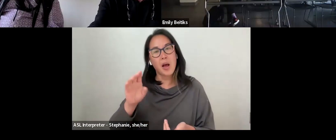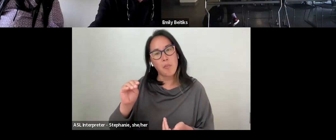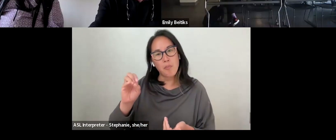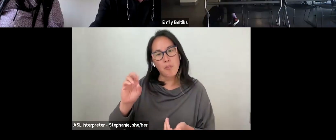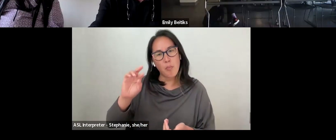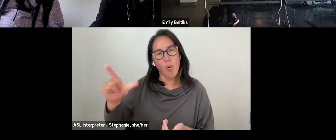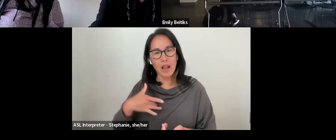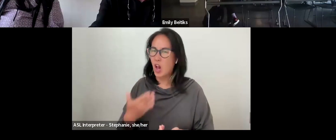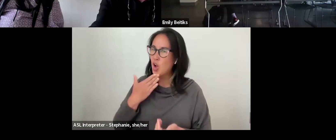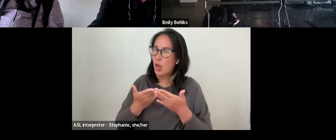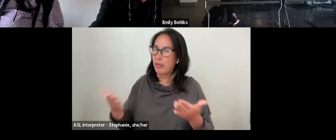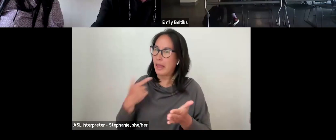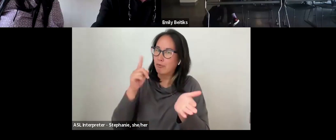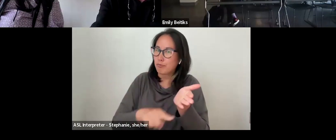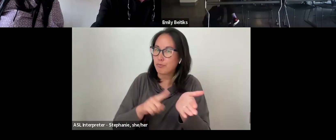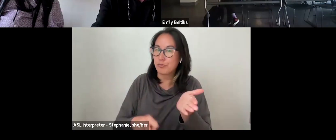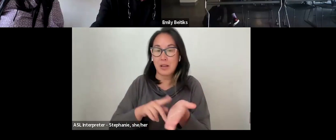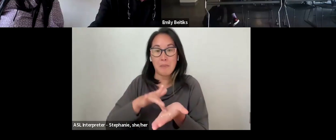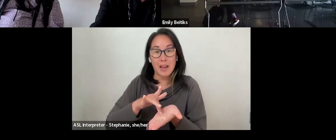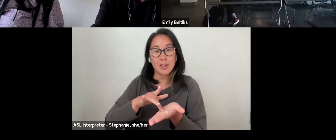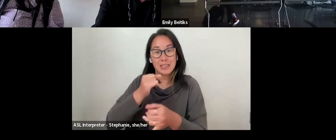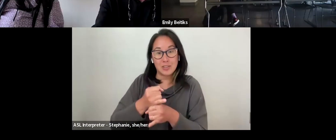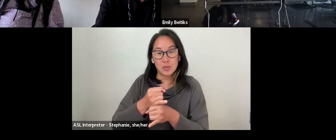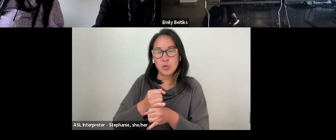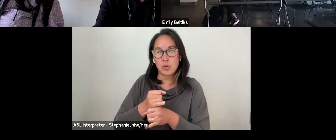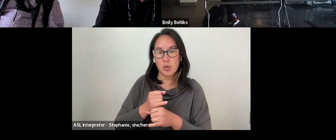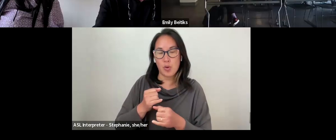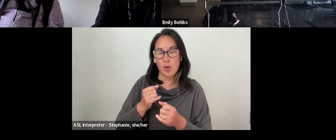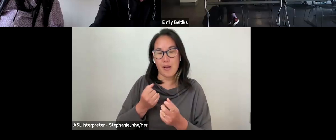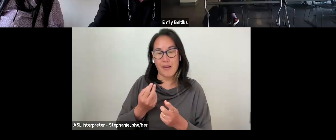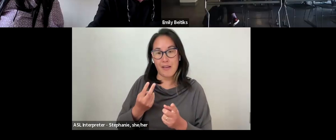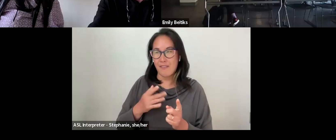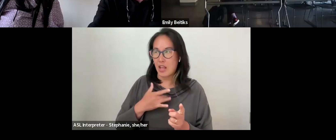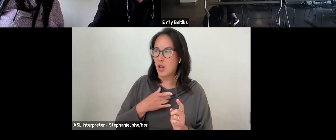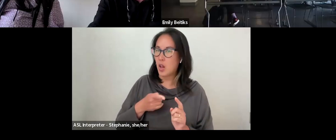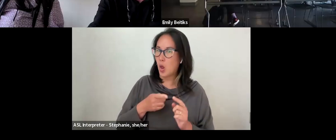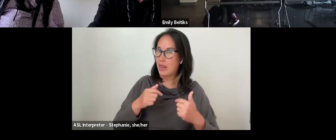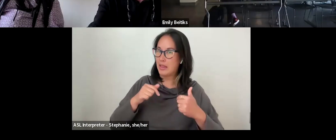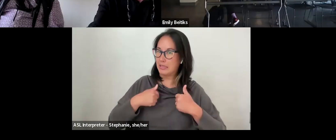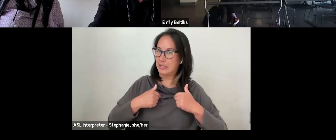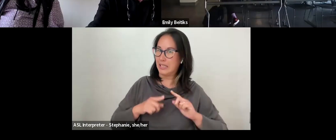And academic medical institutions see this is what separates them from the rest of medicine,